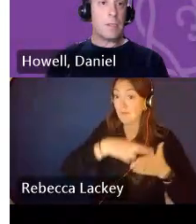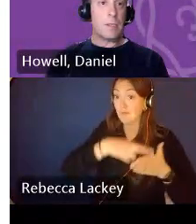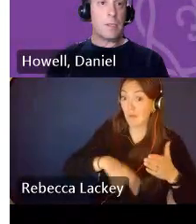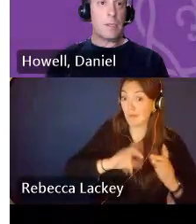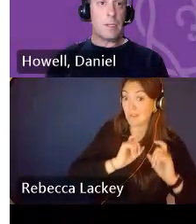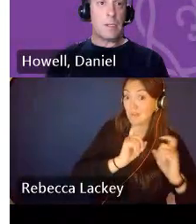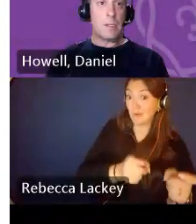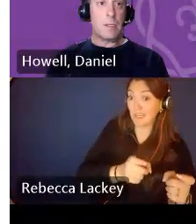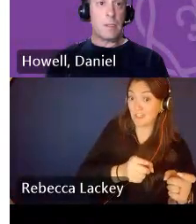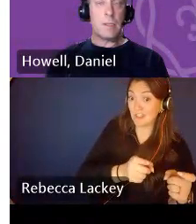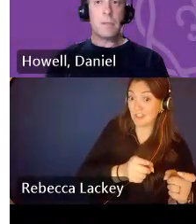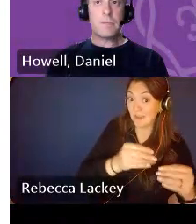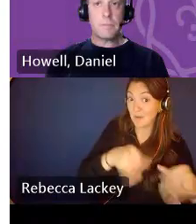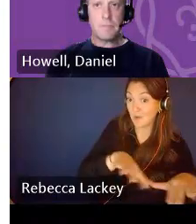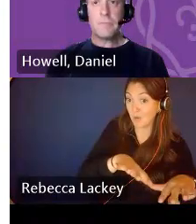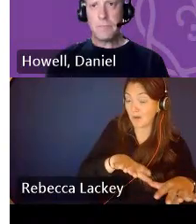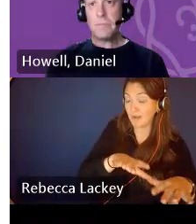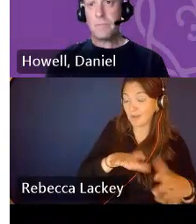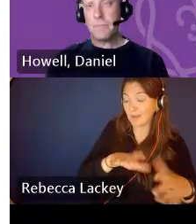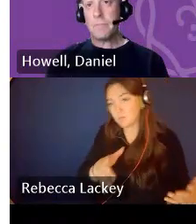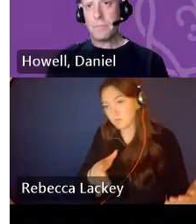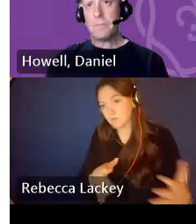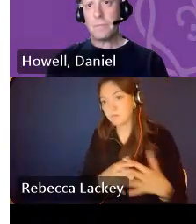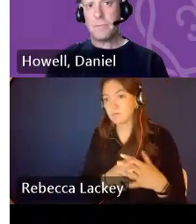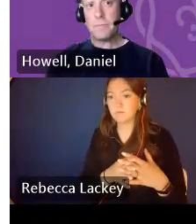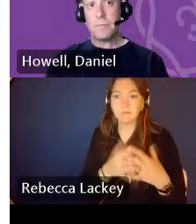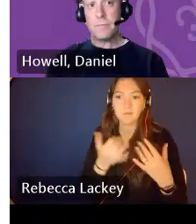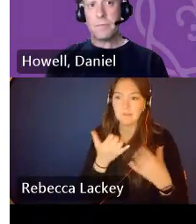of the property and other but you know that but we still have to go through all the steps